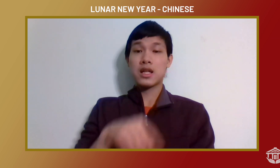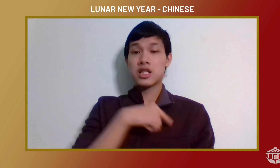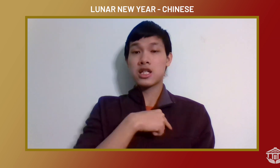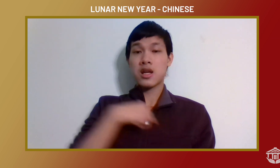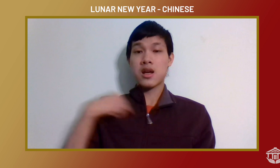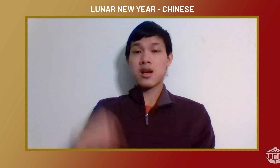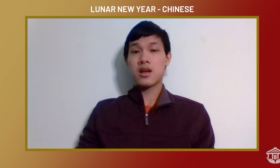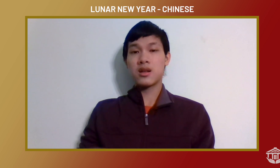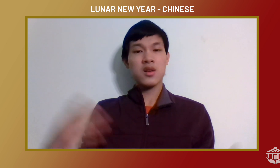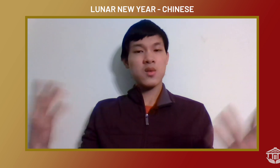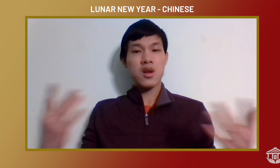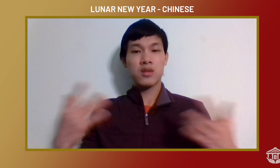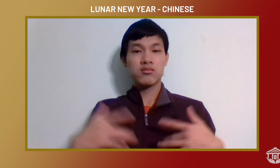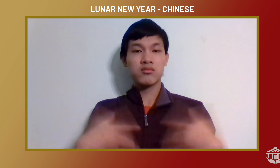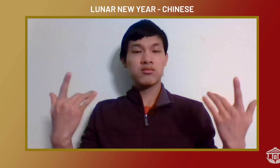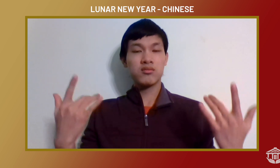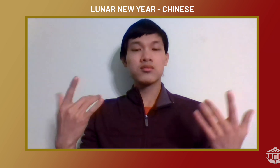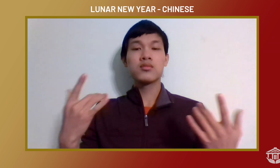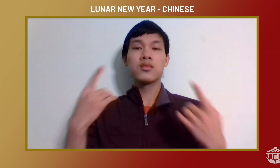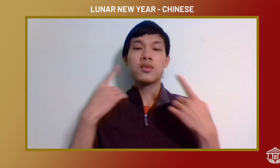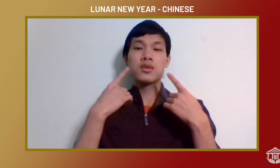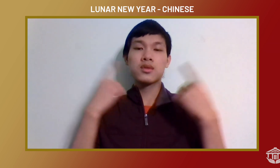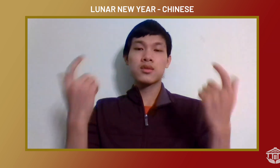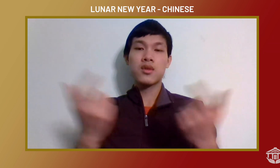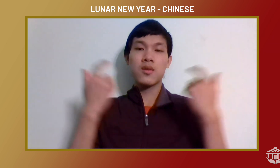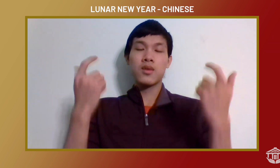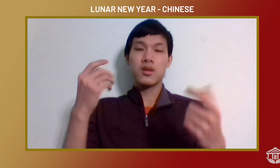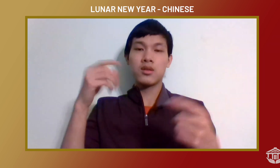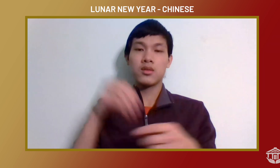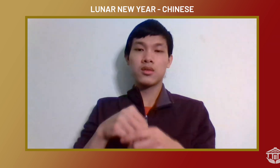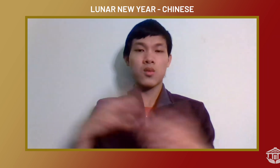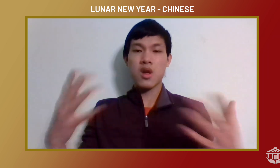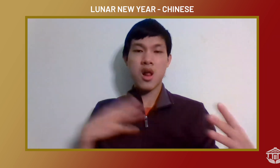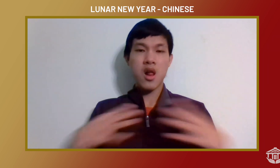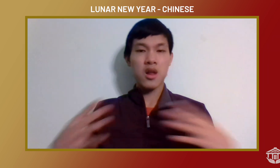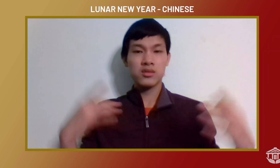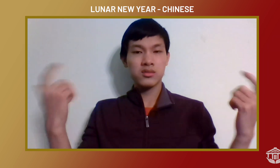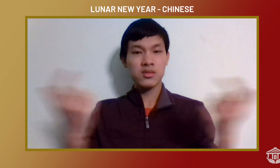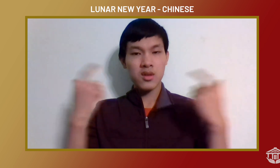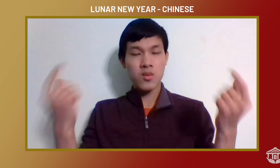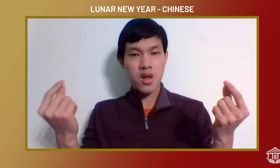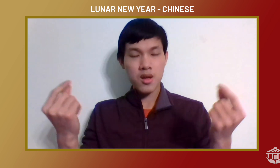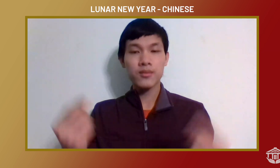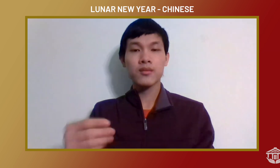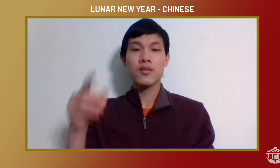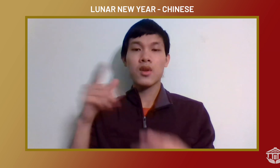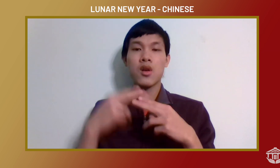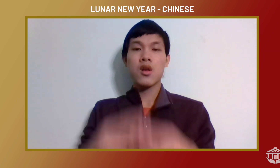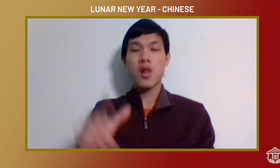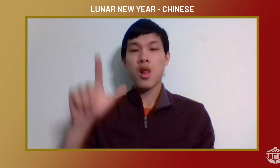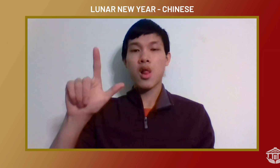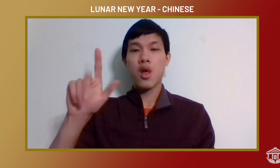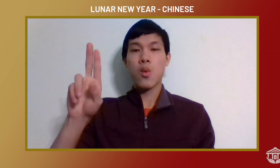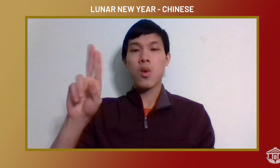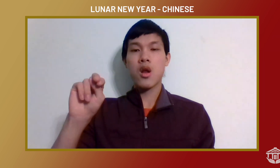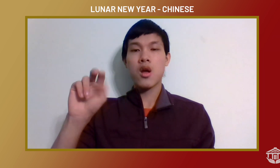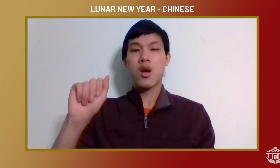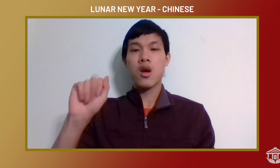In China we have a tradition of celebrating a special holiday. It is called the Lunar New Year.